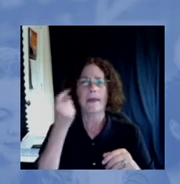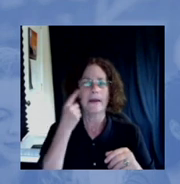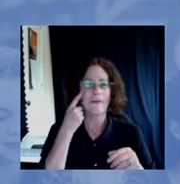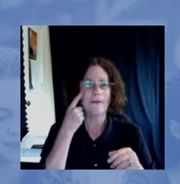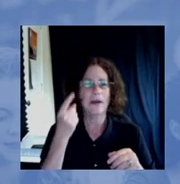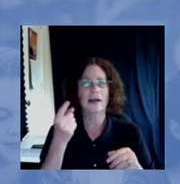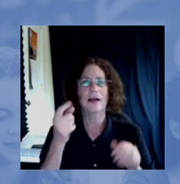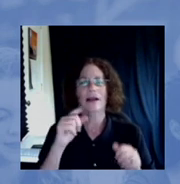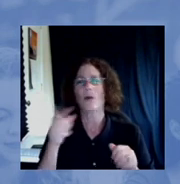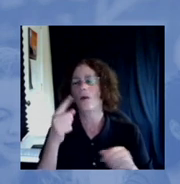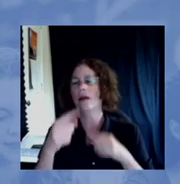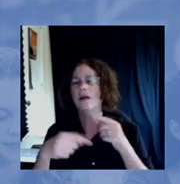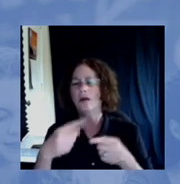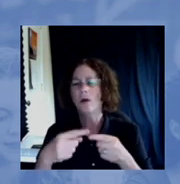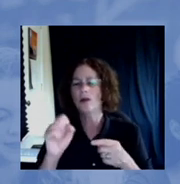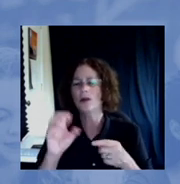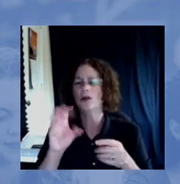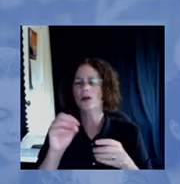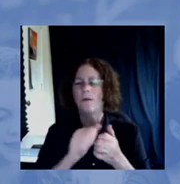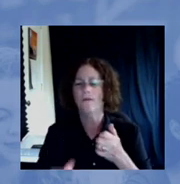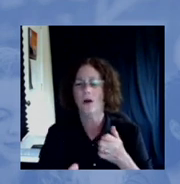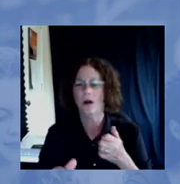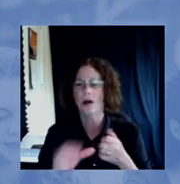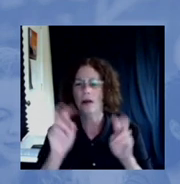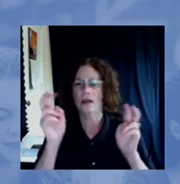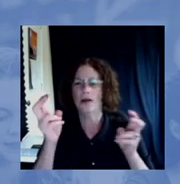ONLY GO SO FAR. AND THE ISSUE OF IMPACTING TEACHERS AND THEIR